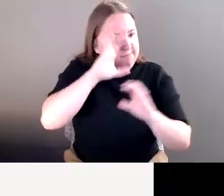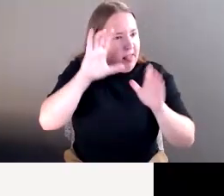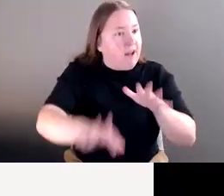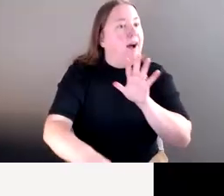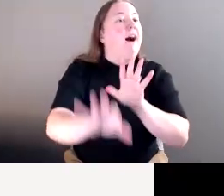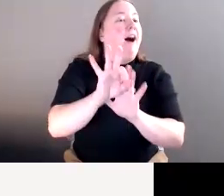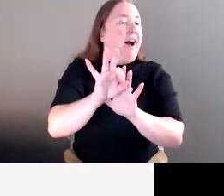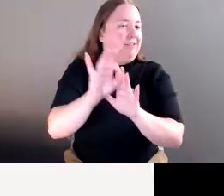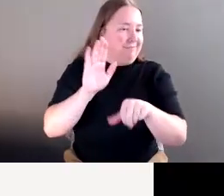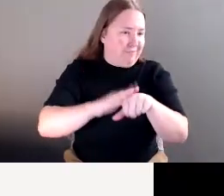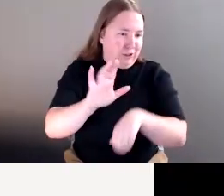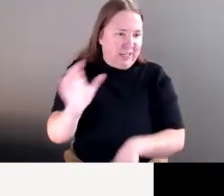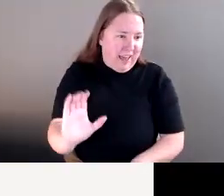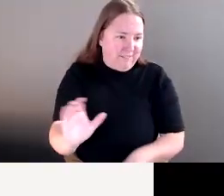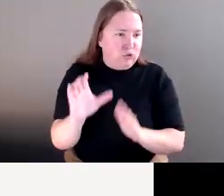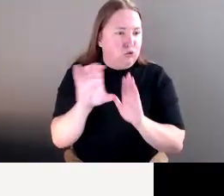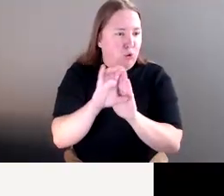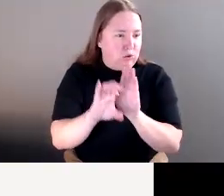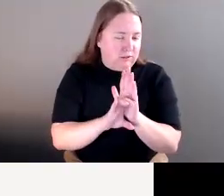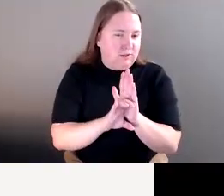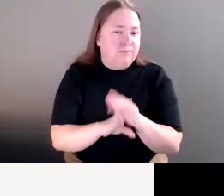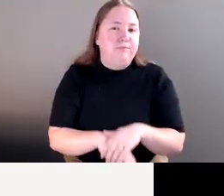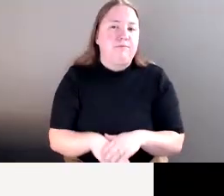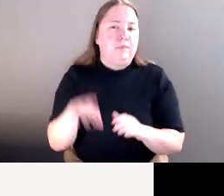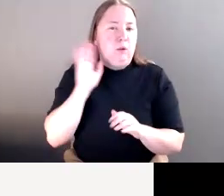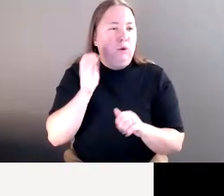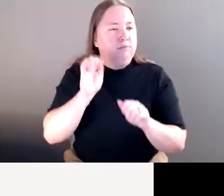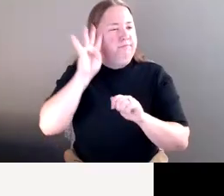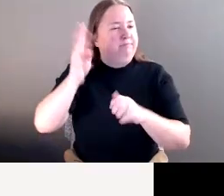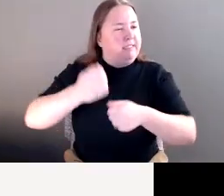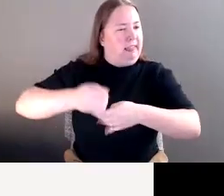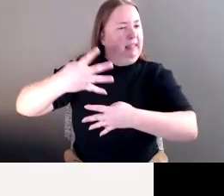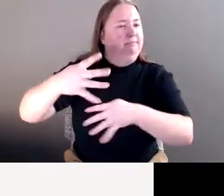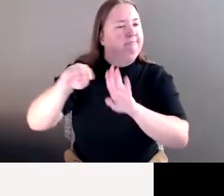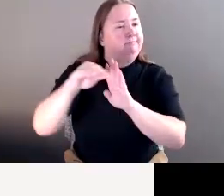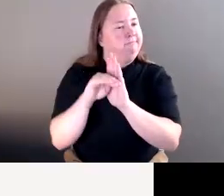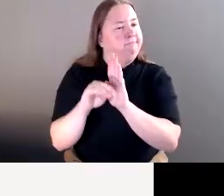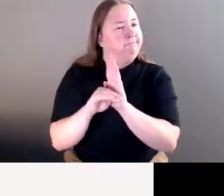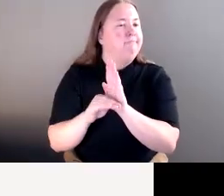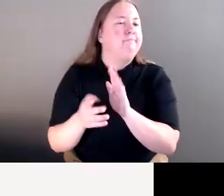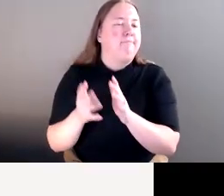Pretty much it's going to return a list of results, based off of your search.